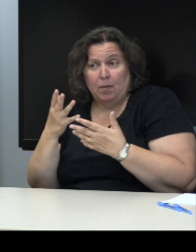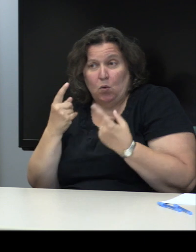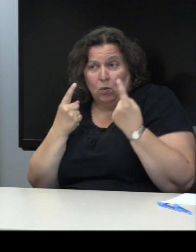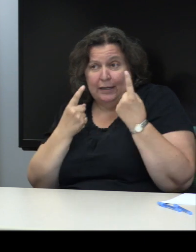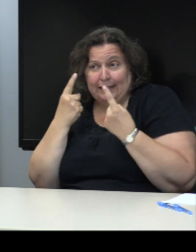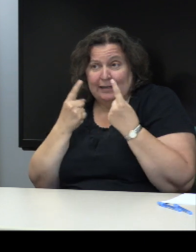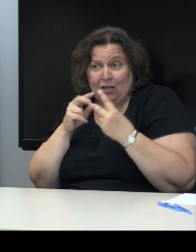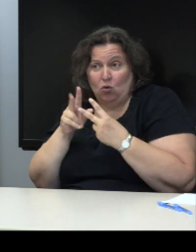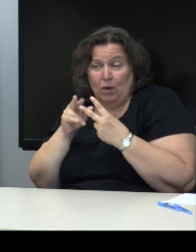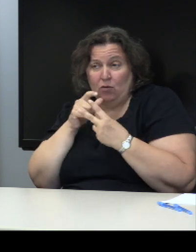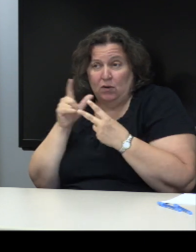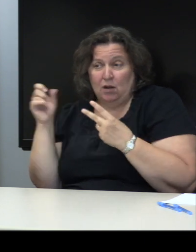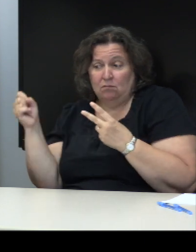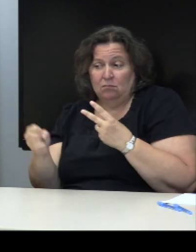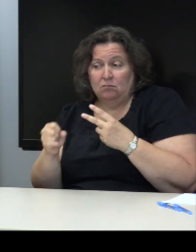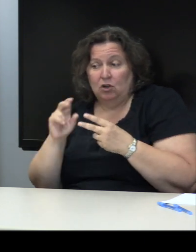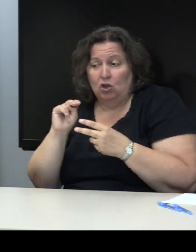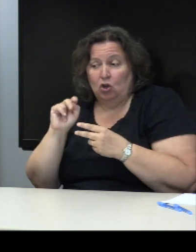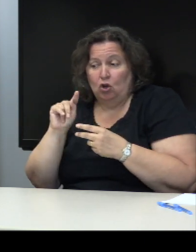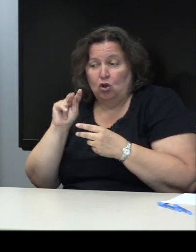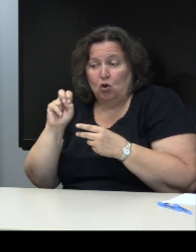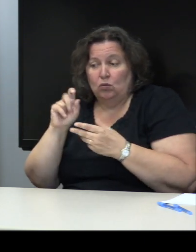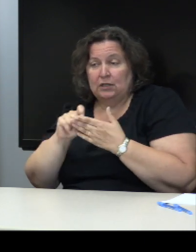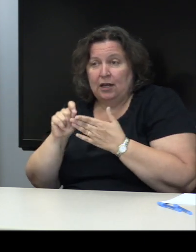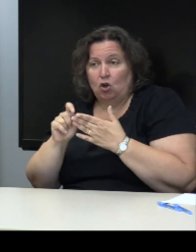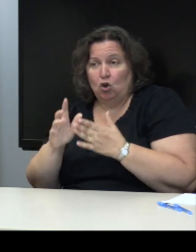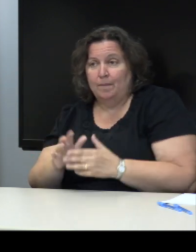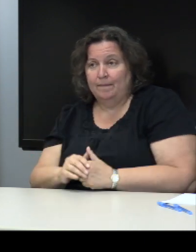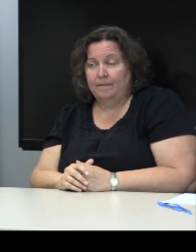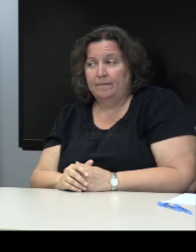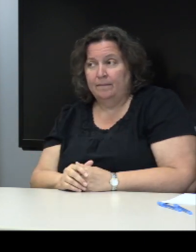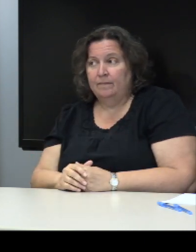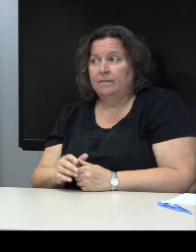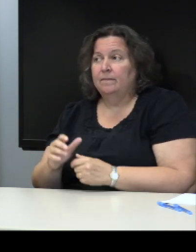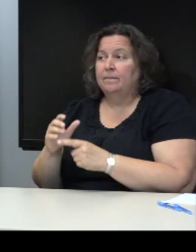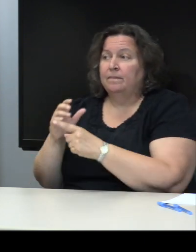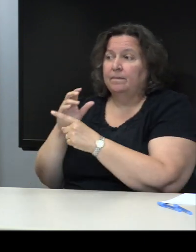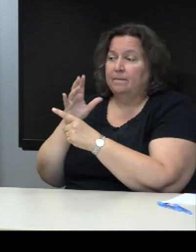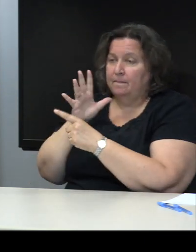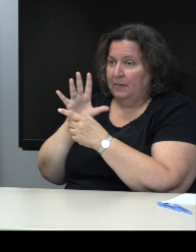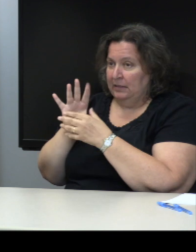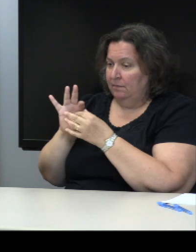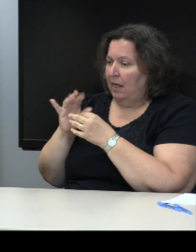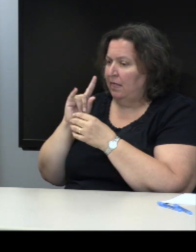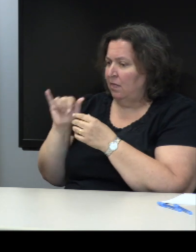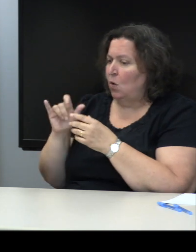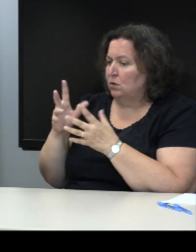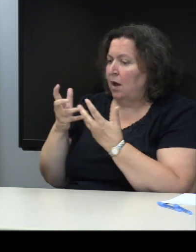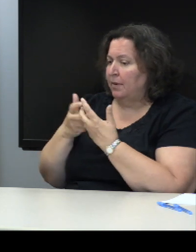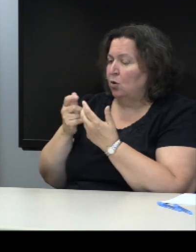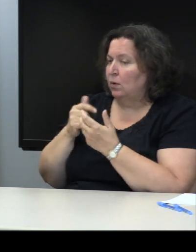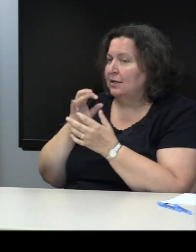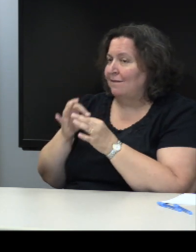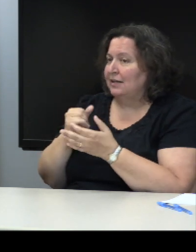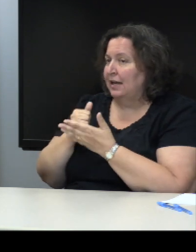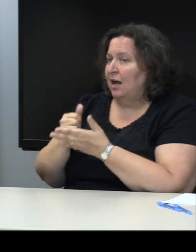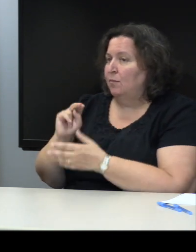whether or not a notetaker may be necessary. Sheridan: I think those accommodations would definitely help Norah. I do worry about how things may change